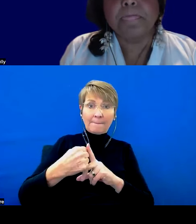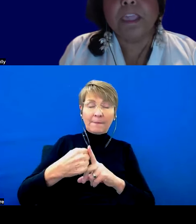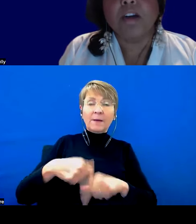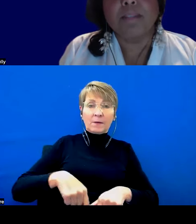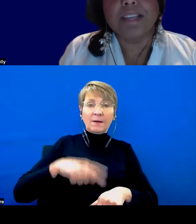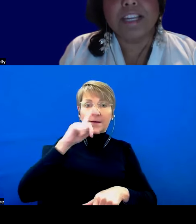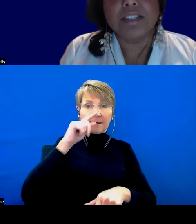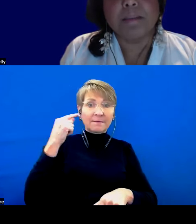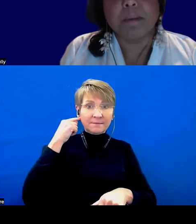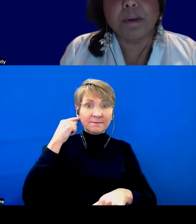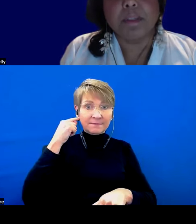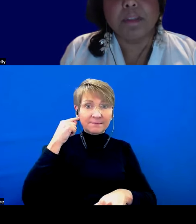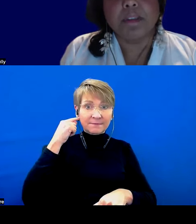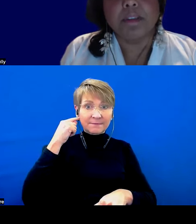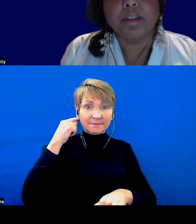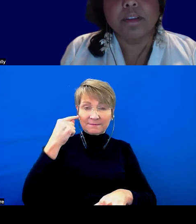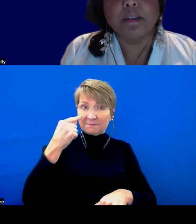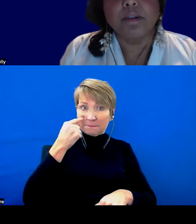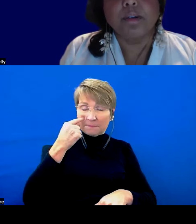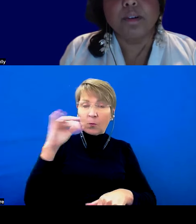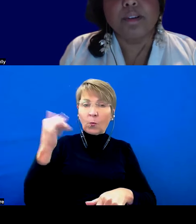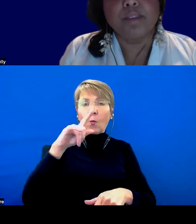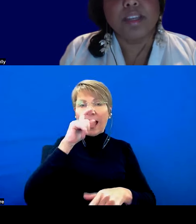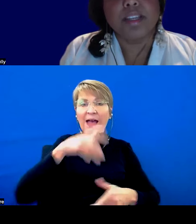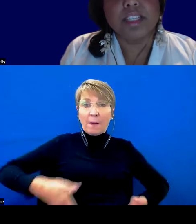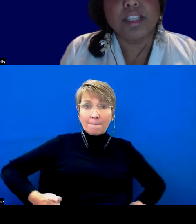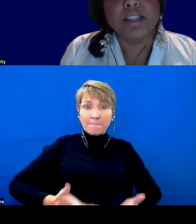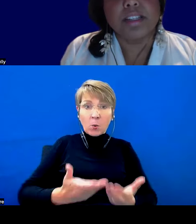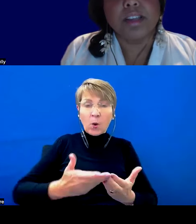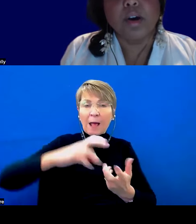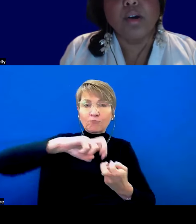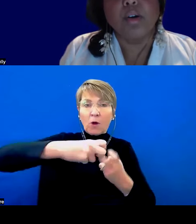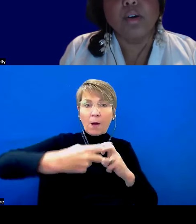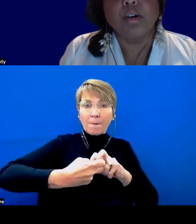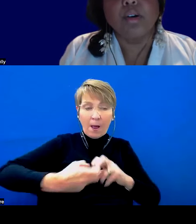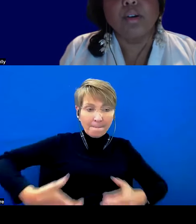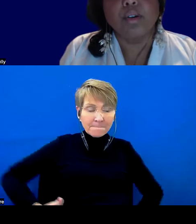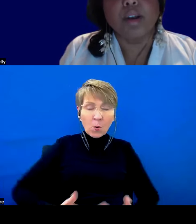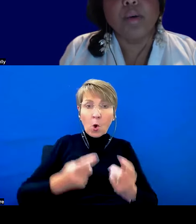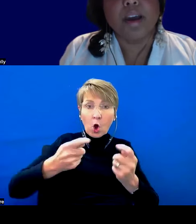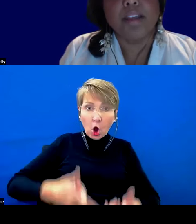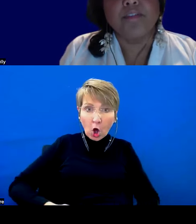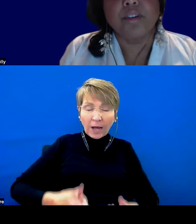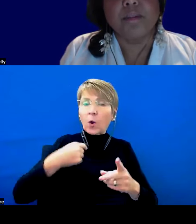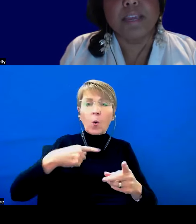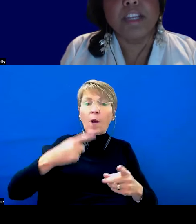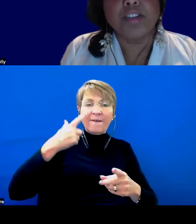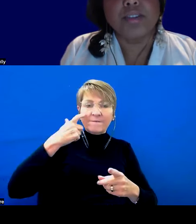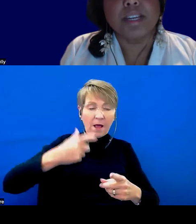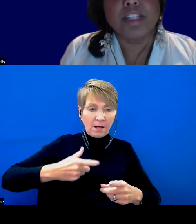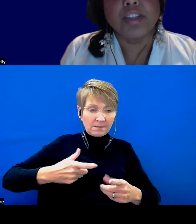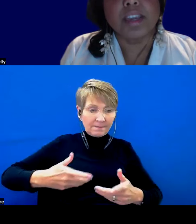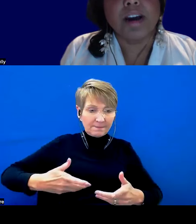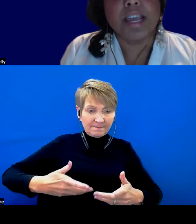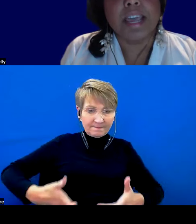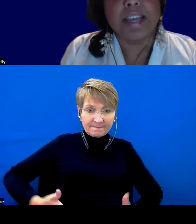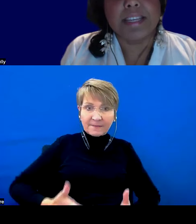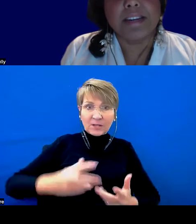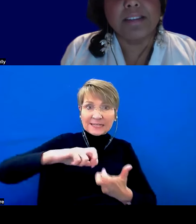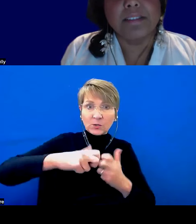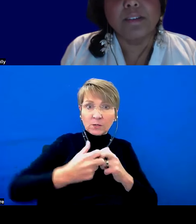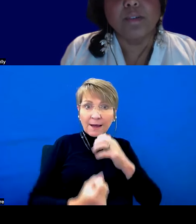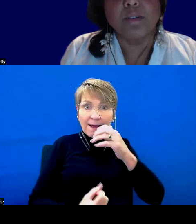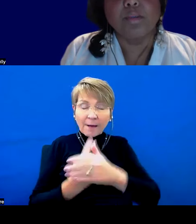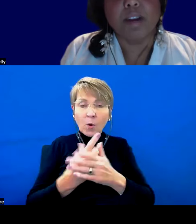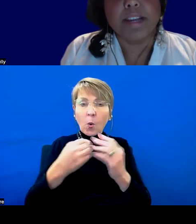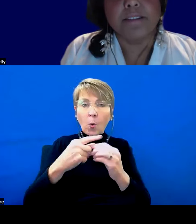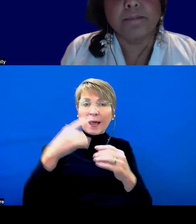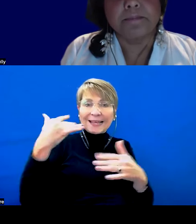complications at birth, autoimmune conditions, or acquired from injury to the eye and ear, or brain.